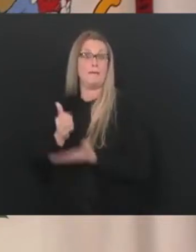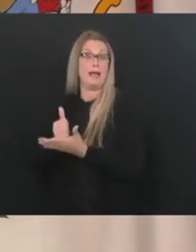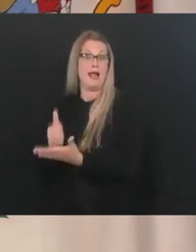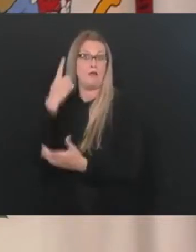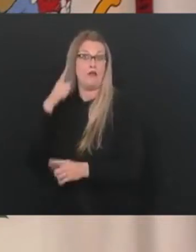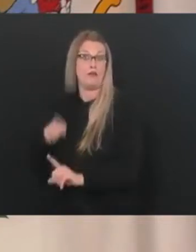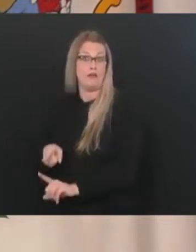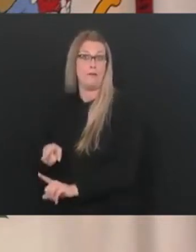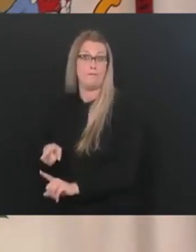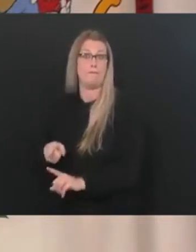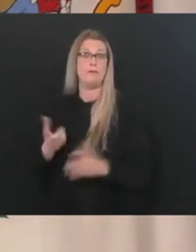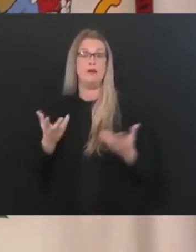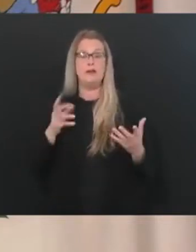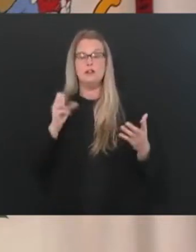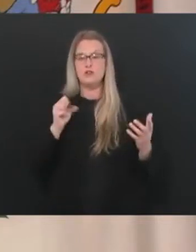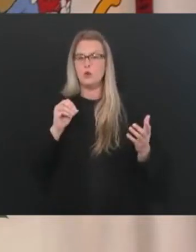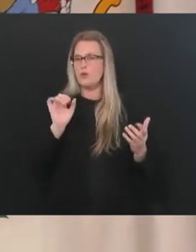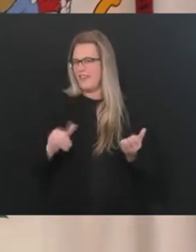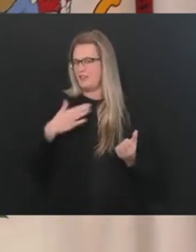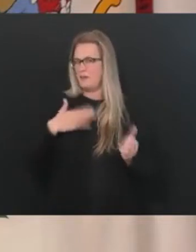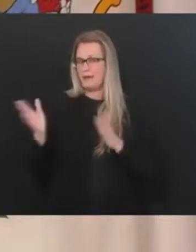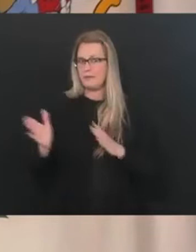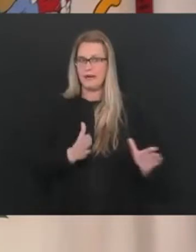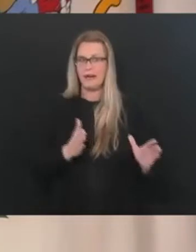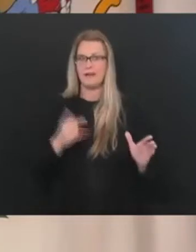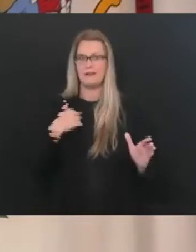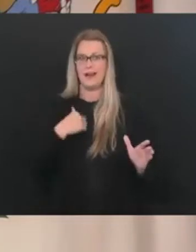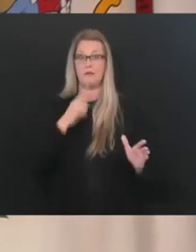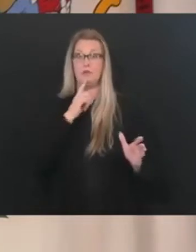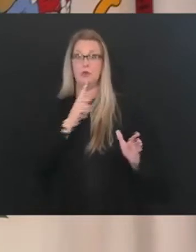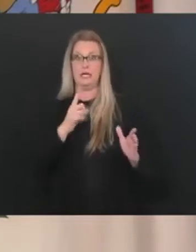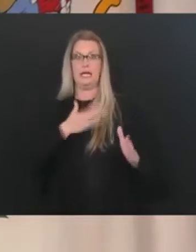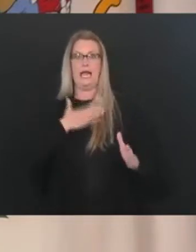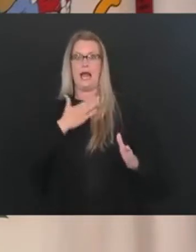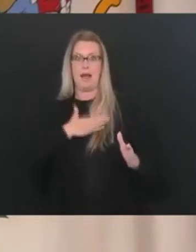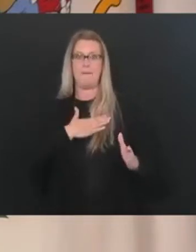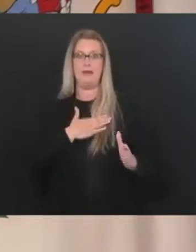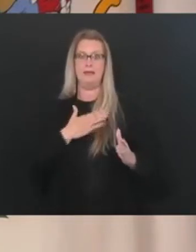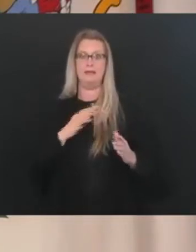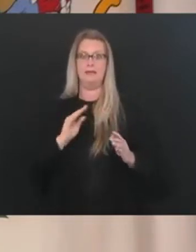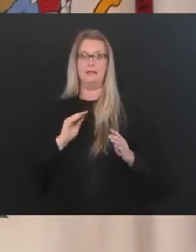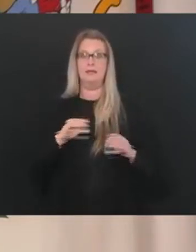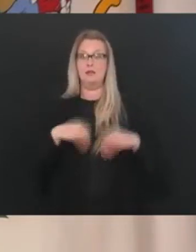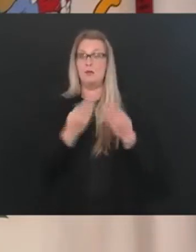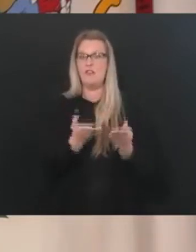OUR COUNTIES THAT ARE STRUGGLING A LITTLE BIT, THIS MAY BE A REAL HELP. SO THAT'S WHAT WE'RE GOING TO DO.